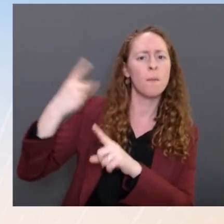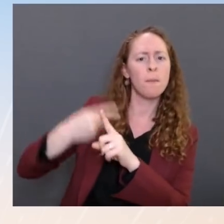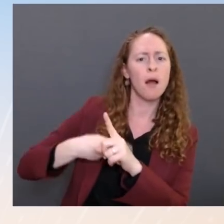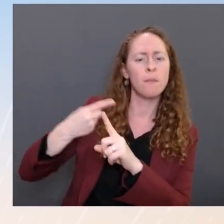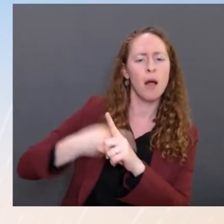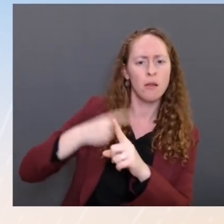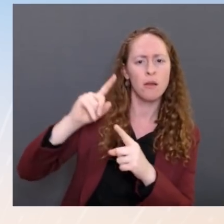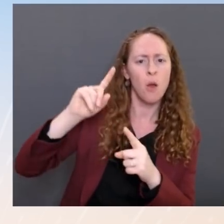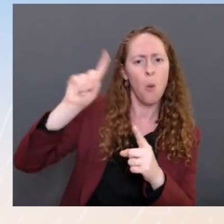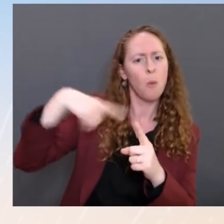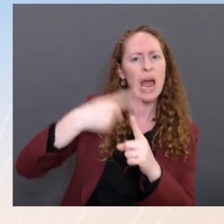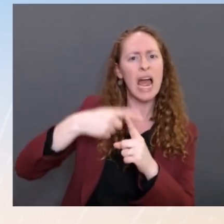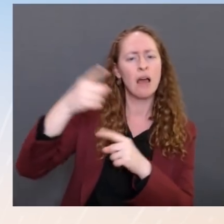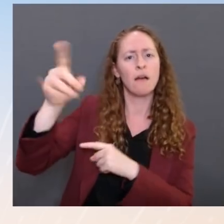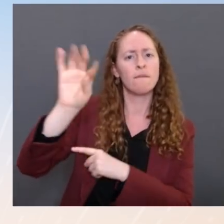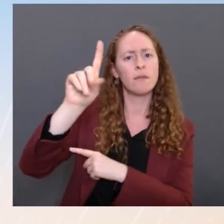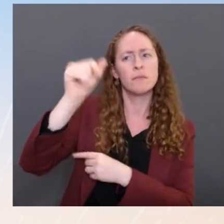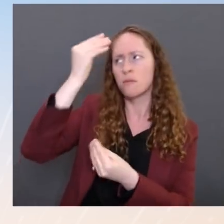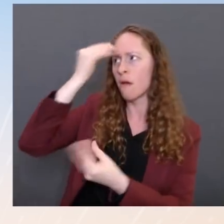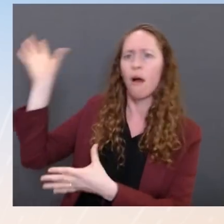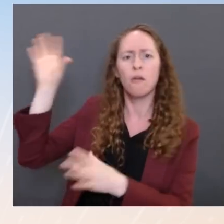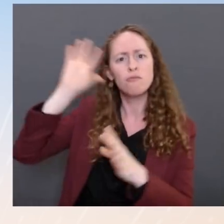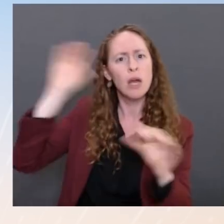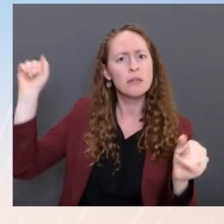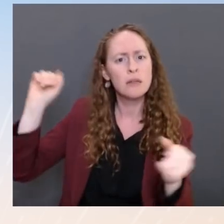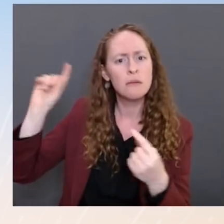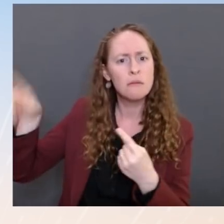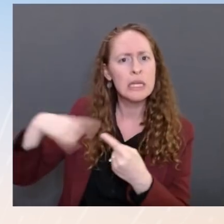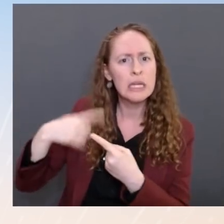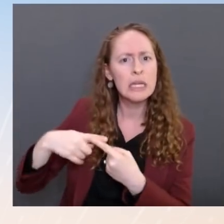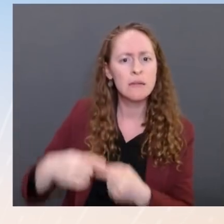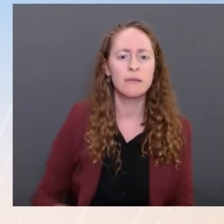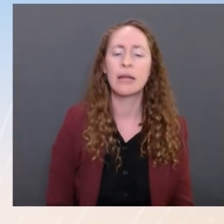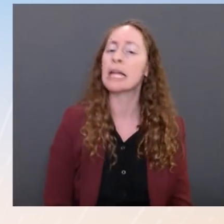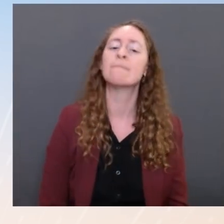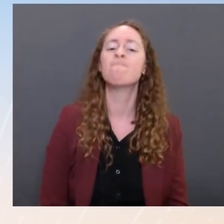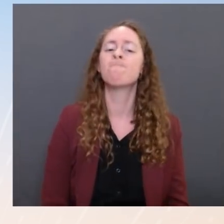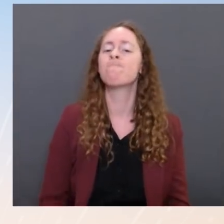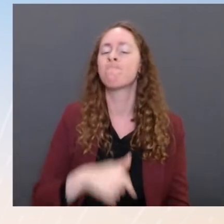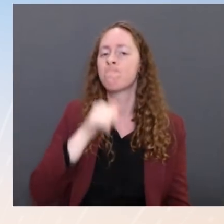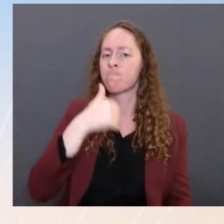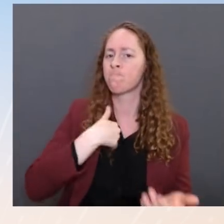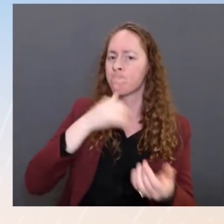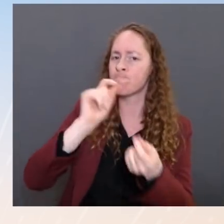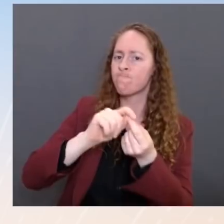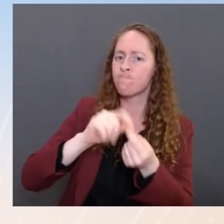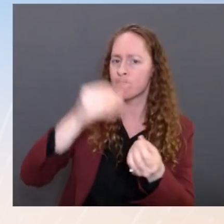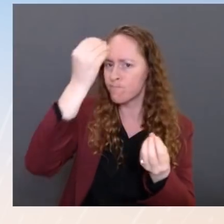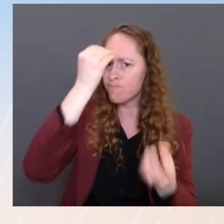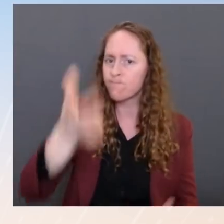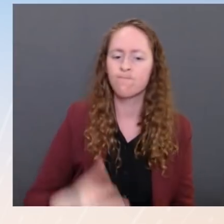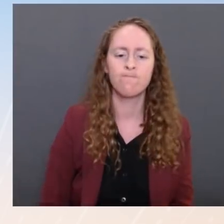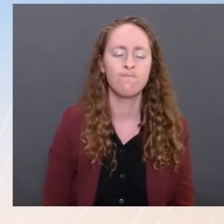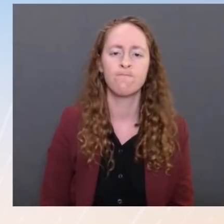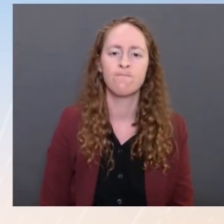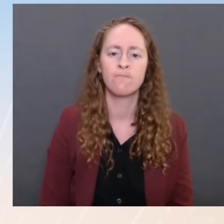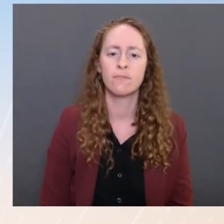He's been made aware of it through the process. And there's been steps -- >> The Press: Before this week? Ms. Psaki: It would have been, yes. The Press: Okay. Has there been any consideration of using the Defense Production Act to accelerate production?